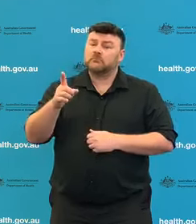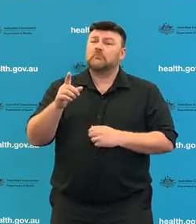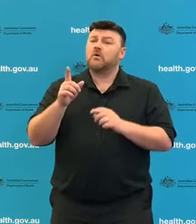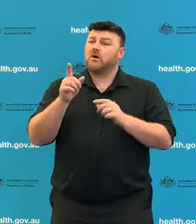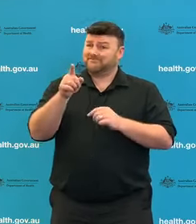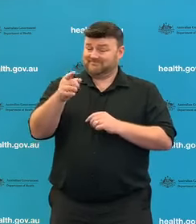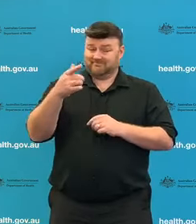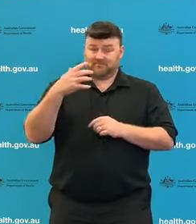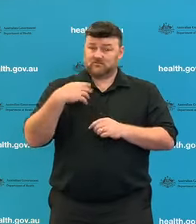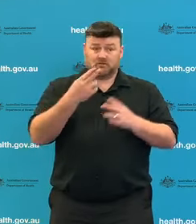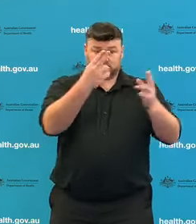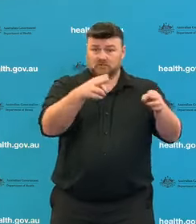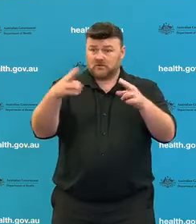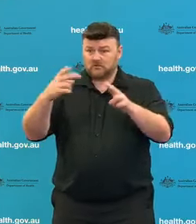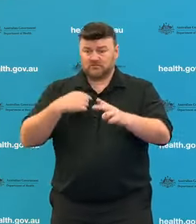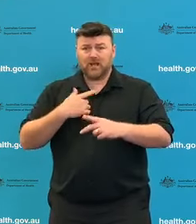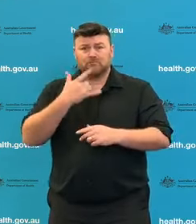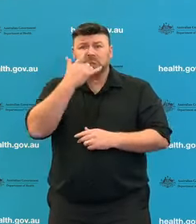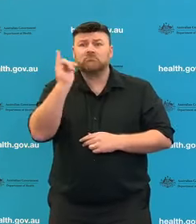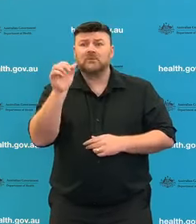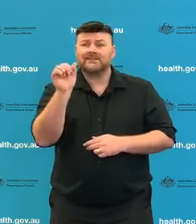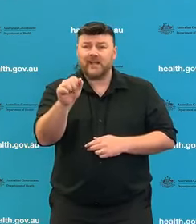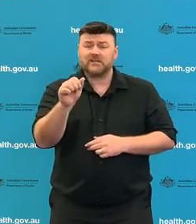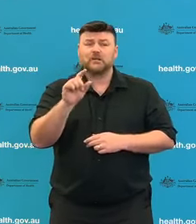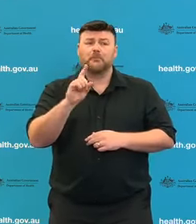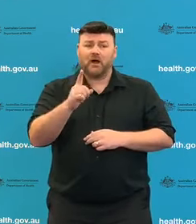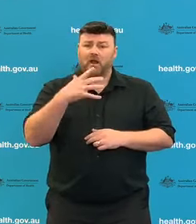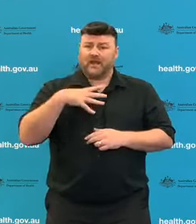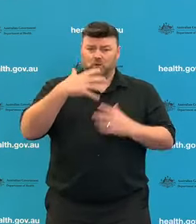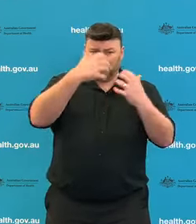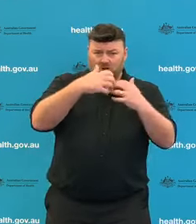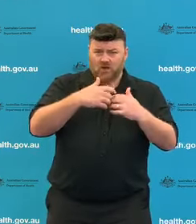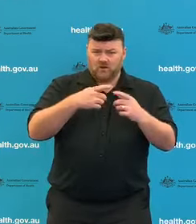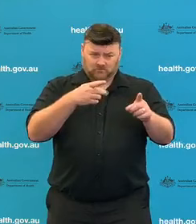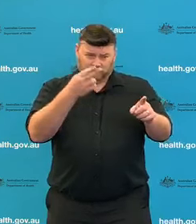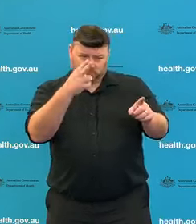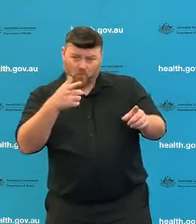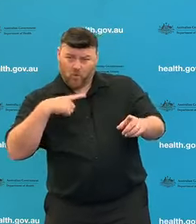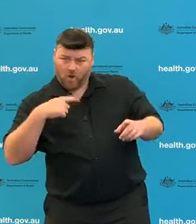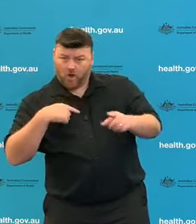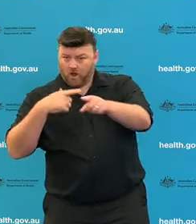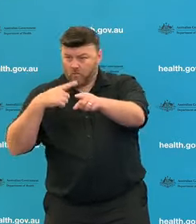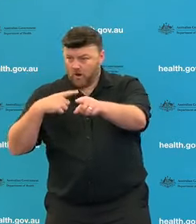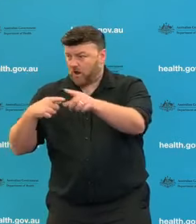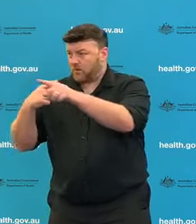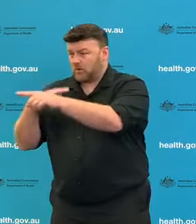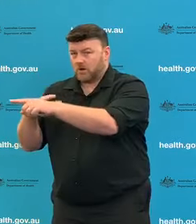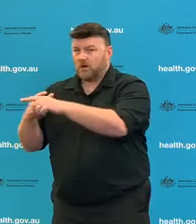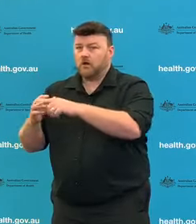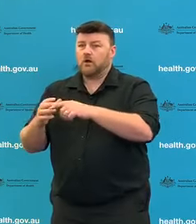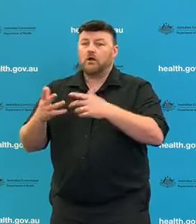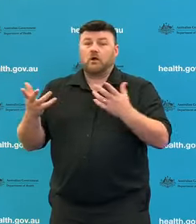every death is a tragedy, is that of the coroner. So these final figures ultimately will be the determination of the coroner